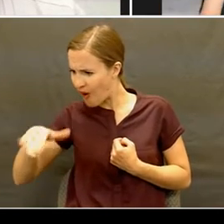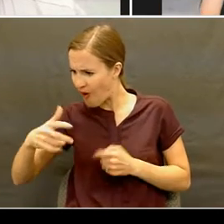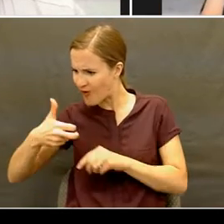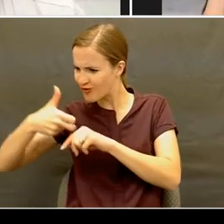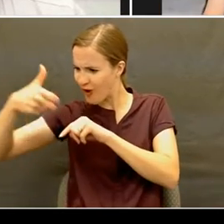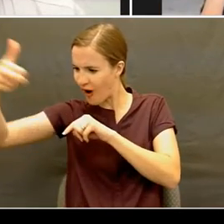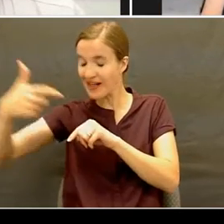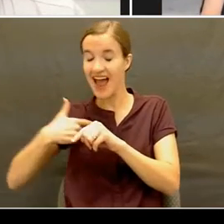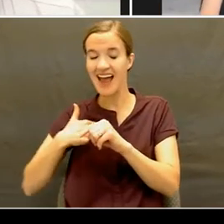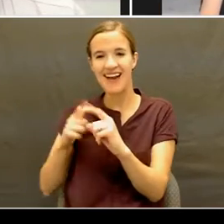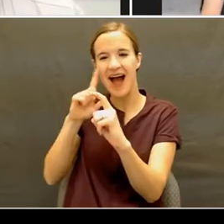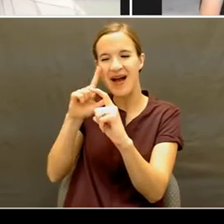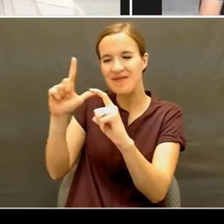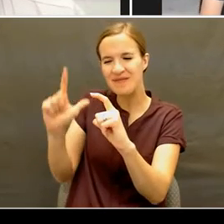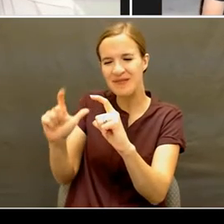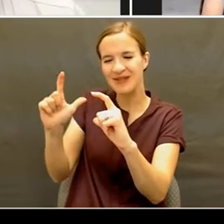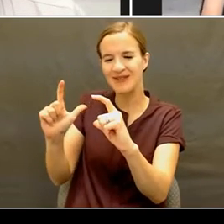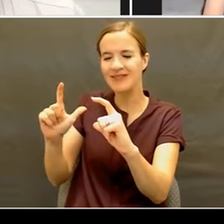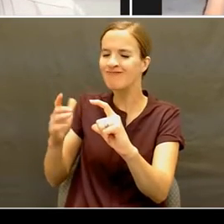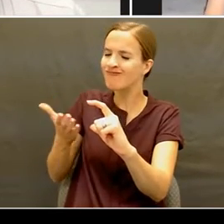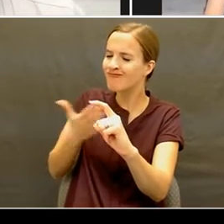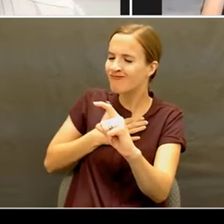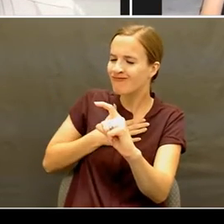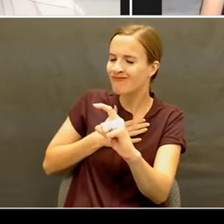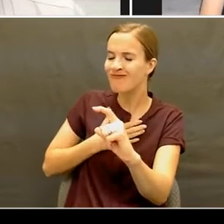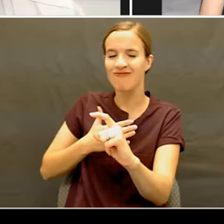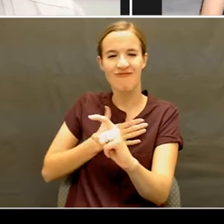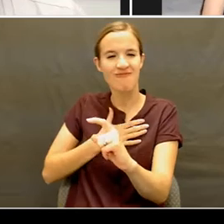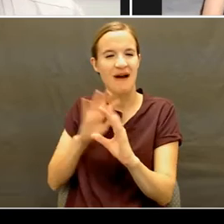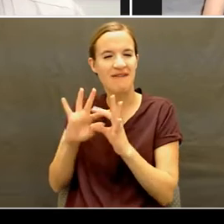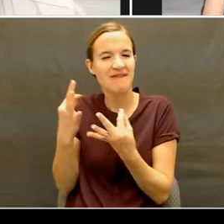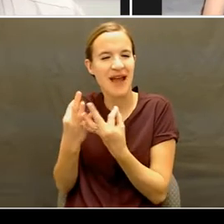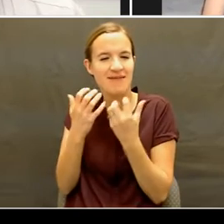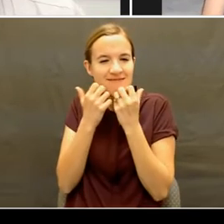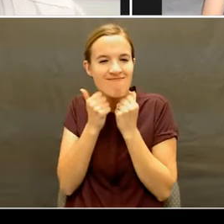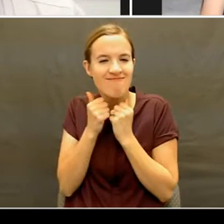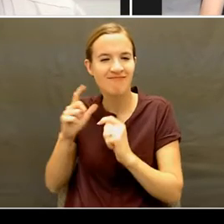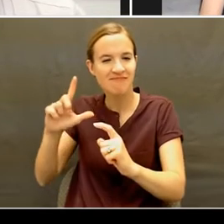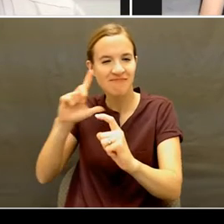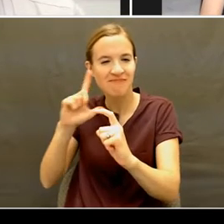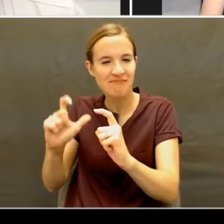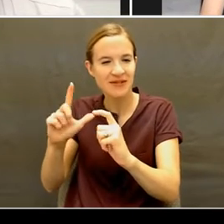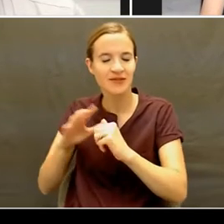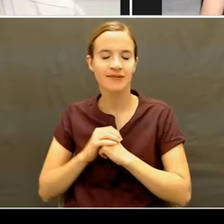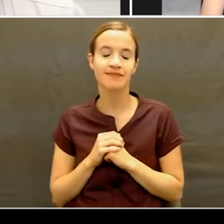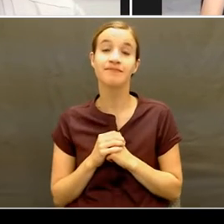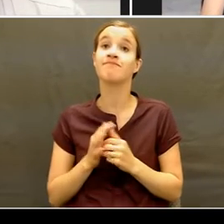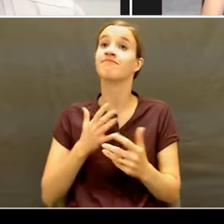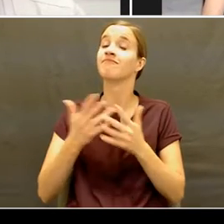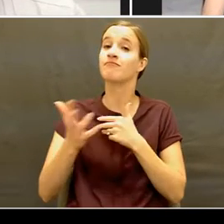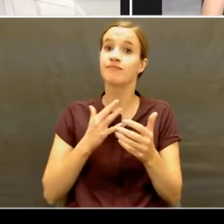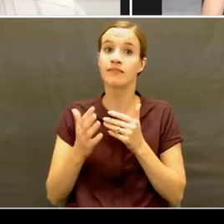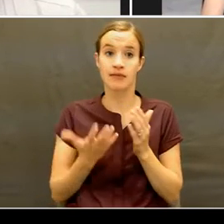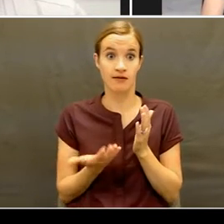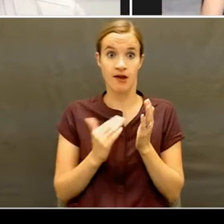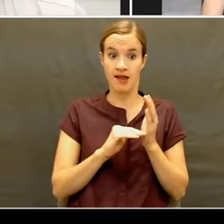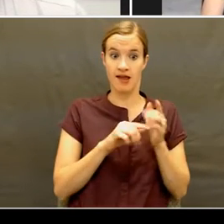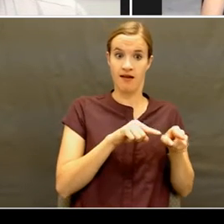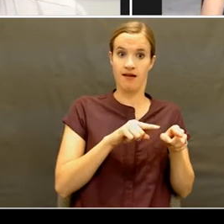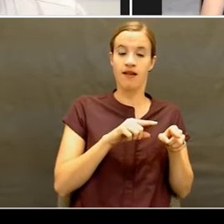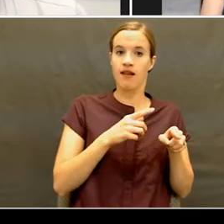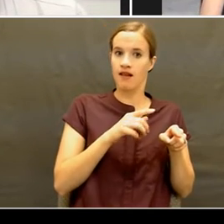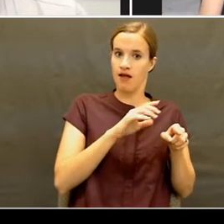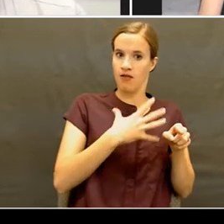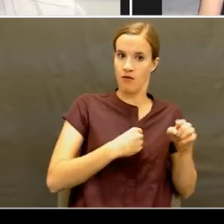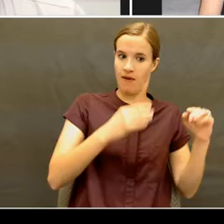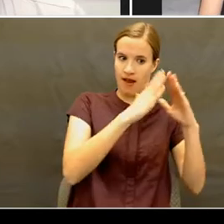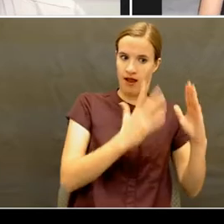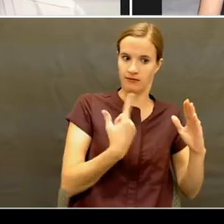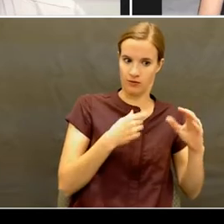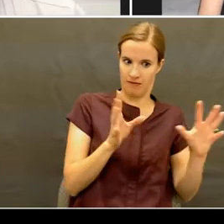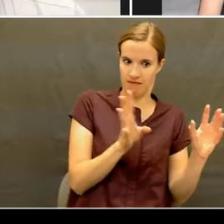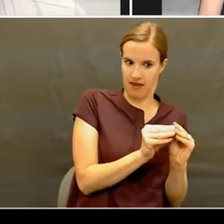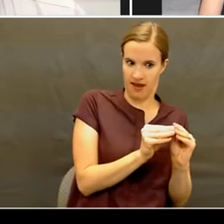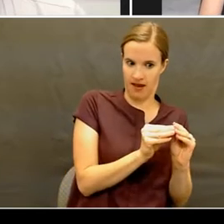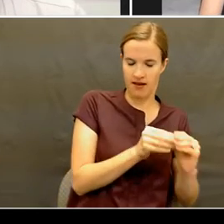with family and it doesn't happen very often. But but so we march to the Capitol, and and then we